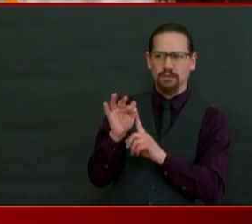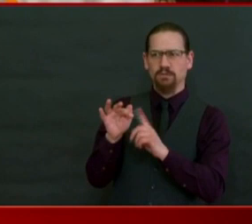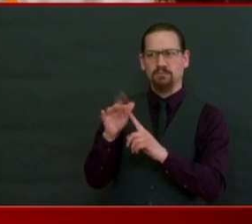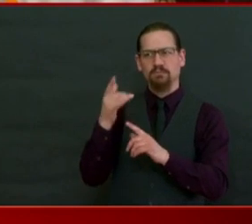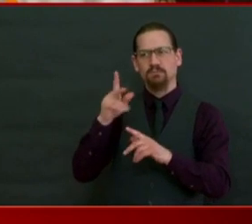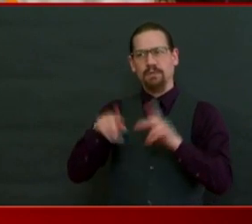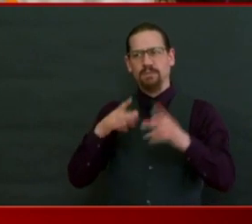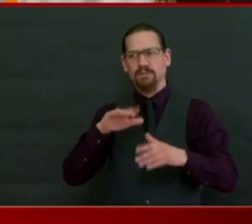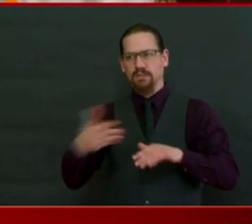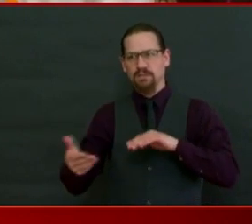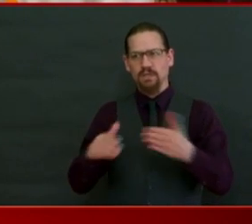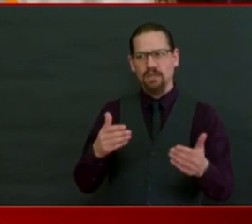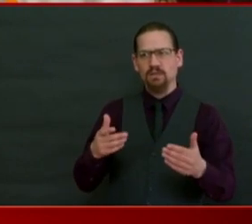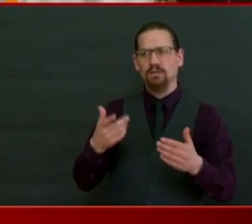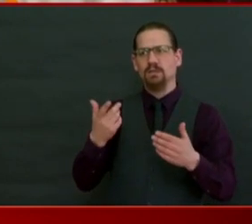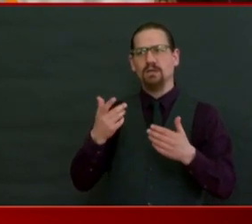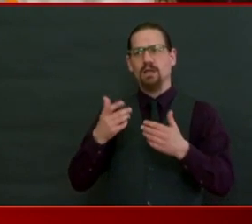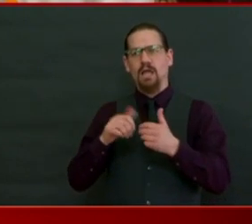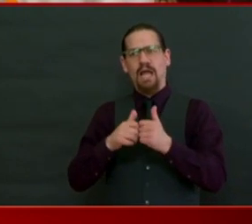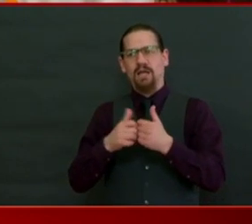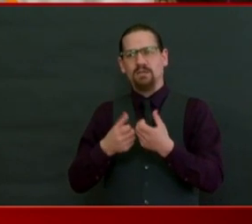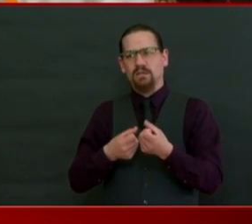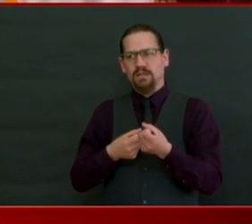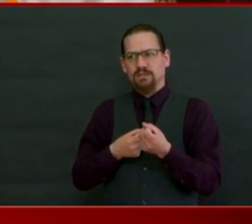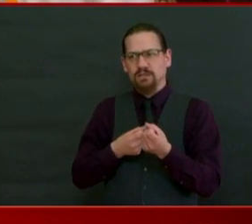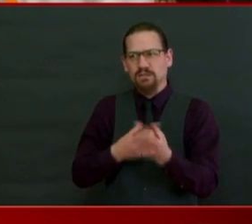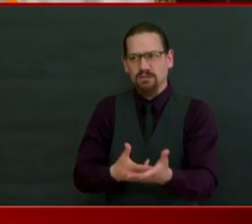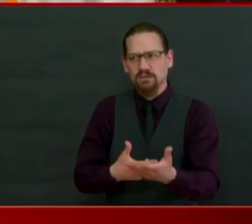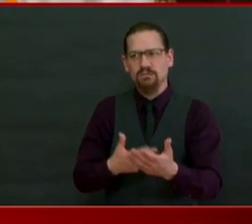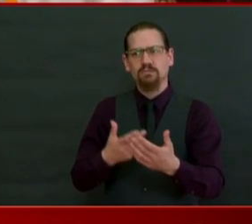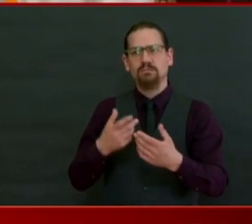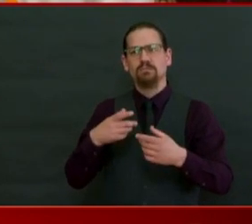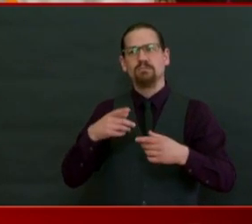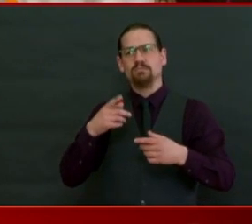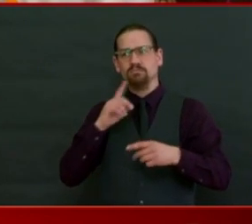WBOB RADIO ASKS, WIRE SOME COVID-19 DEBTS PRESUMED AND